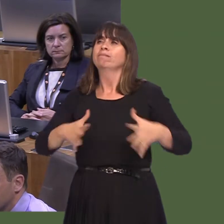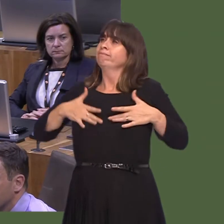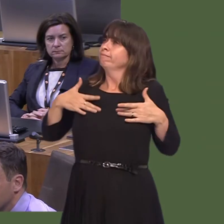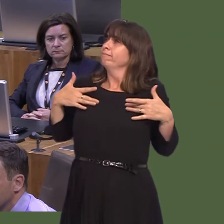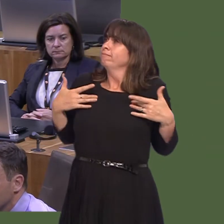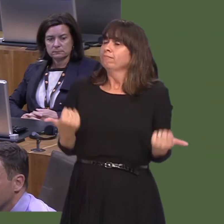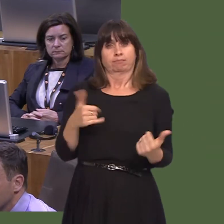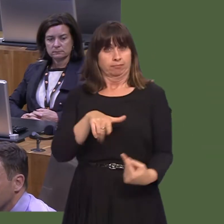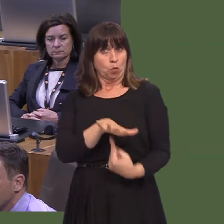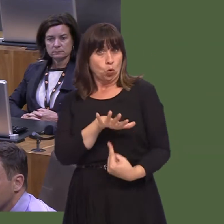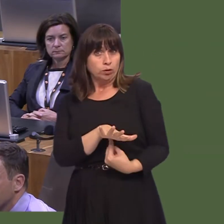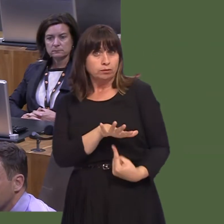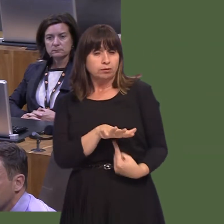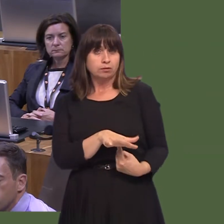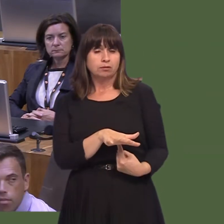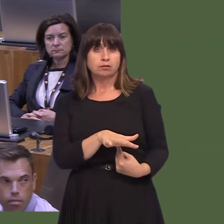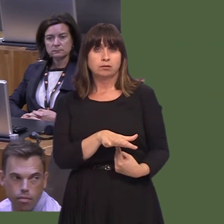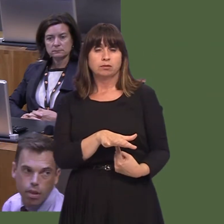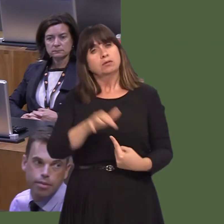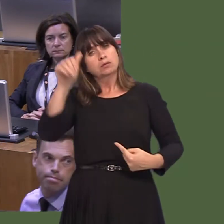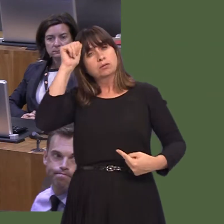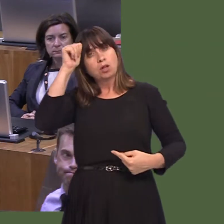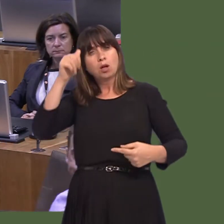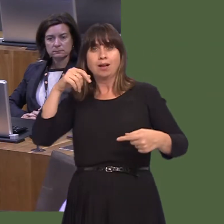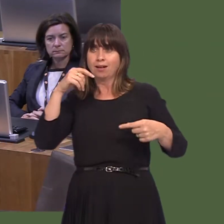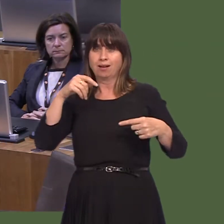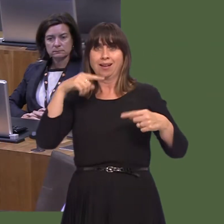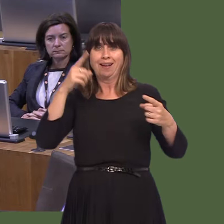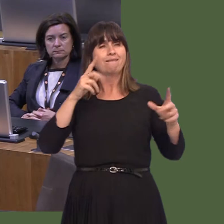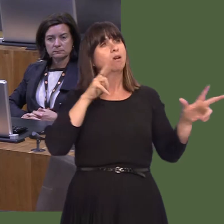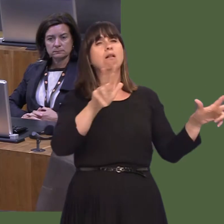We know that the way people perceive their environment has a direct effect on their health